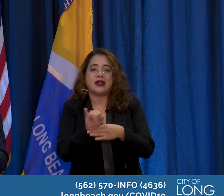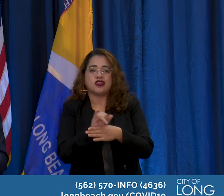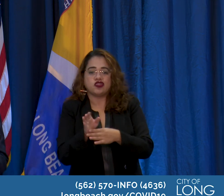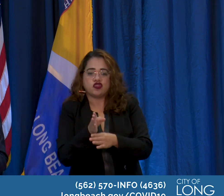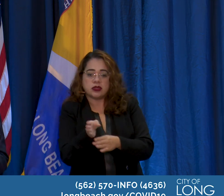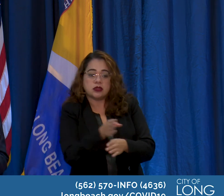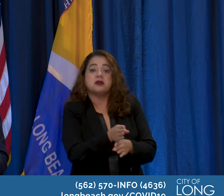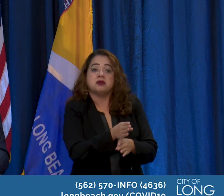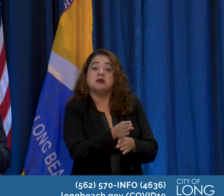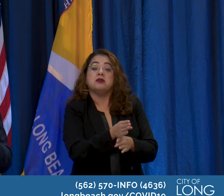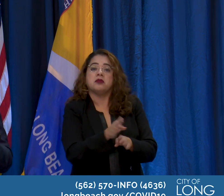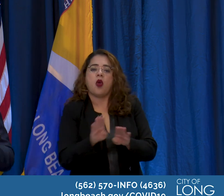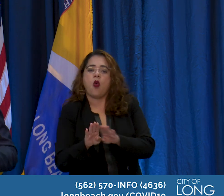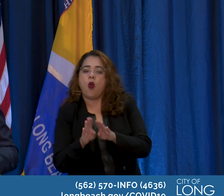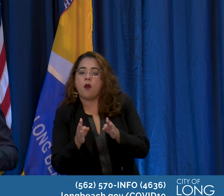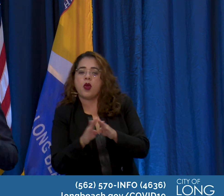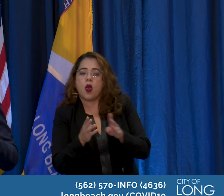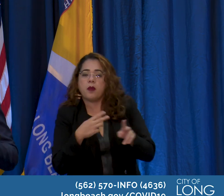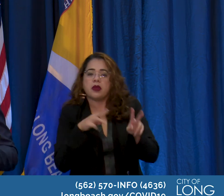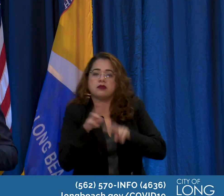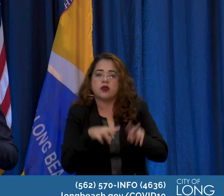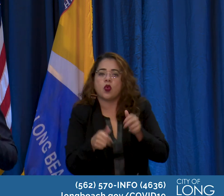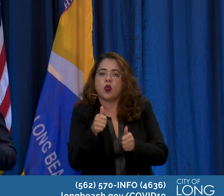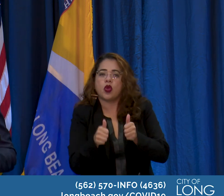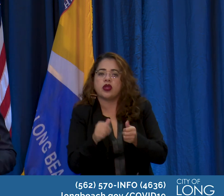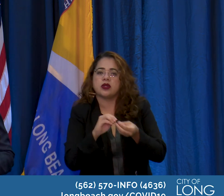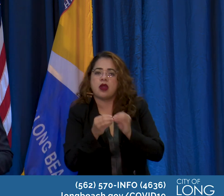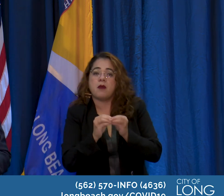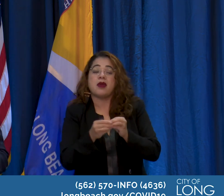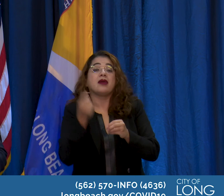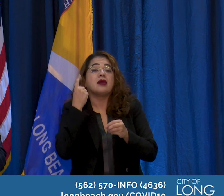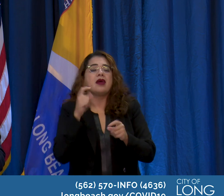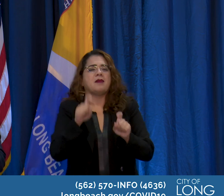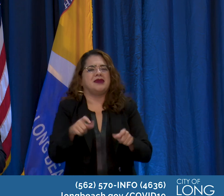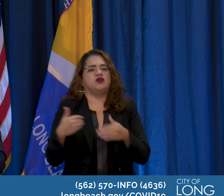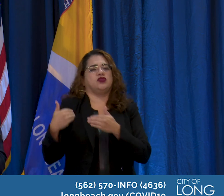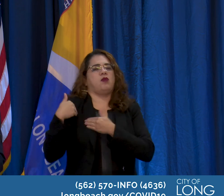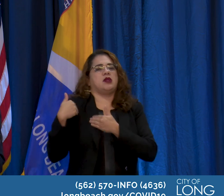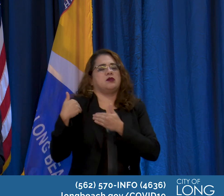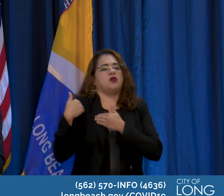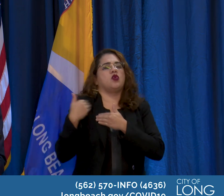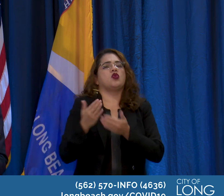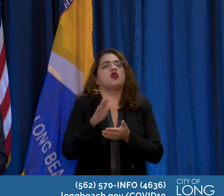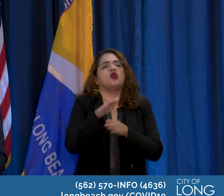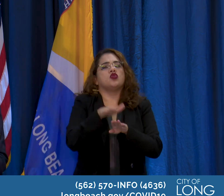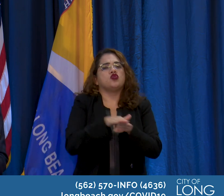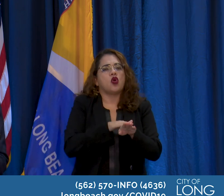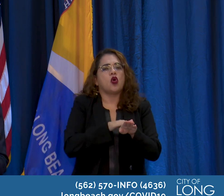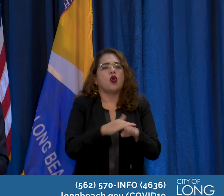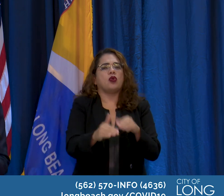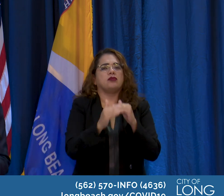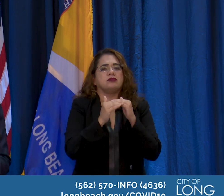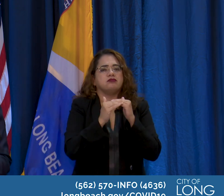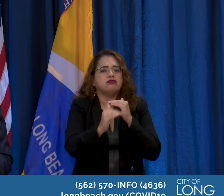to do so as long as we remain responsible and slow and steady. I know that's not acceptable to everybody but that's what we're going to do.